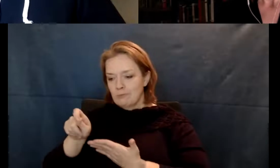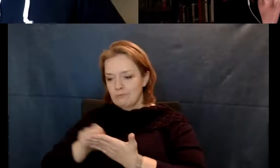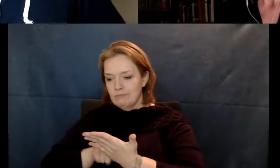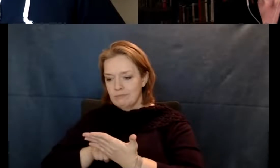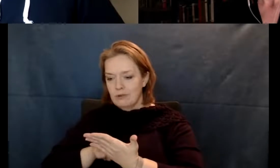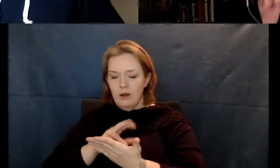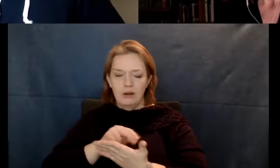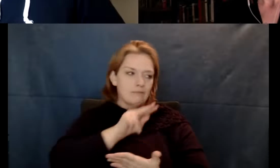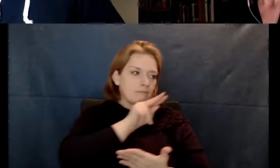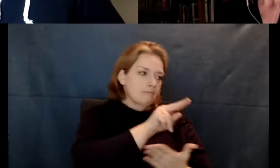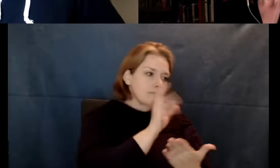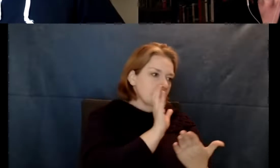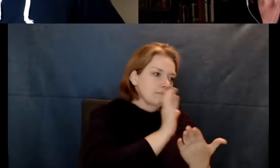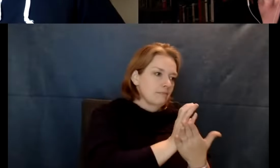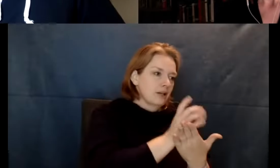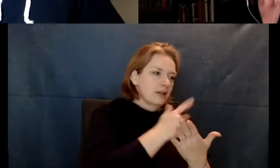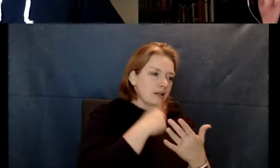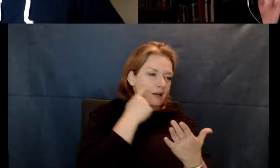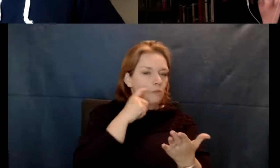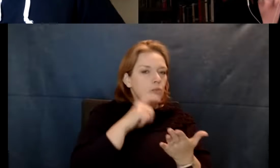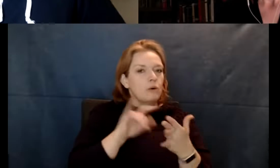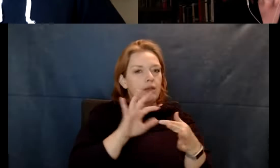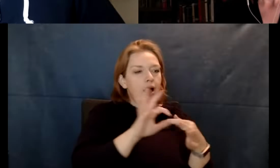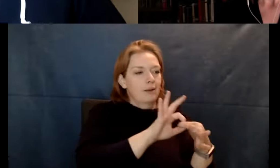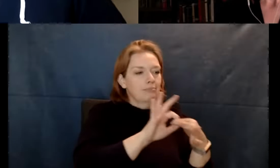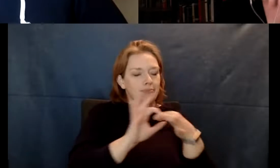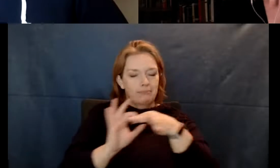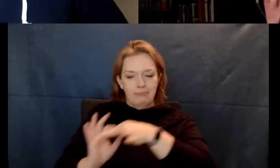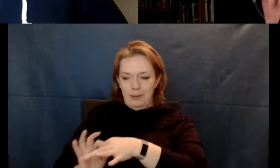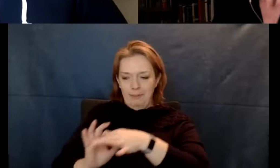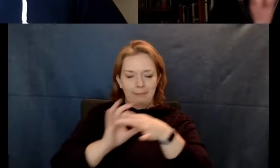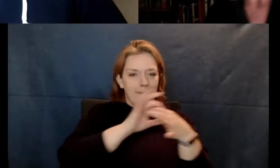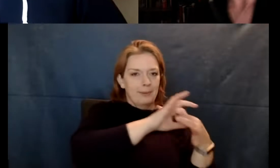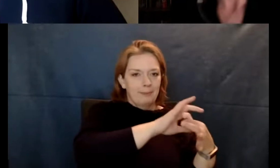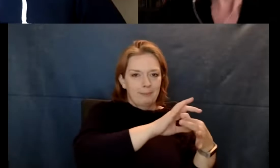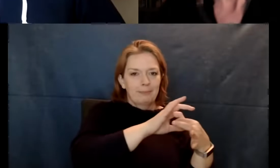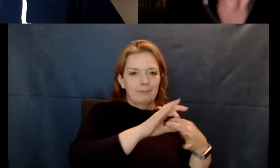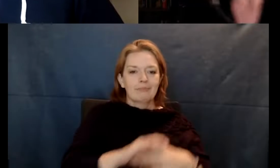in the editing and revision process. K: Great, thank you!